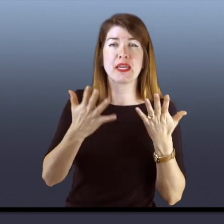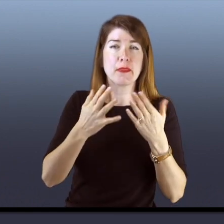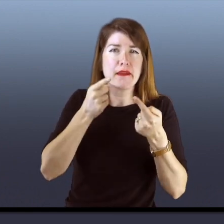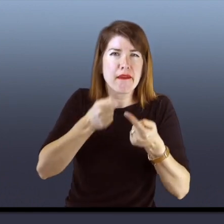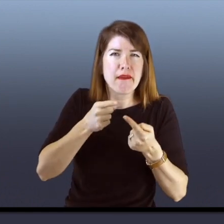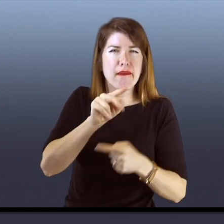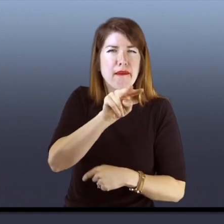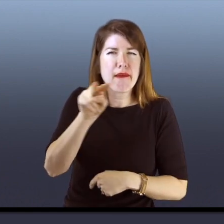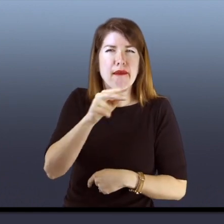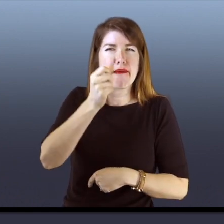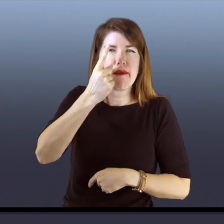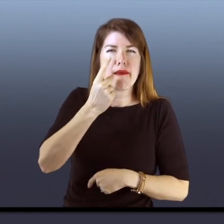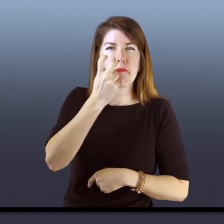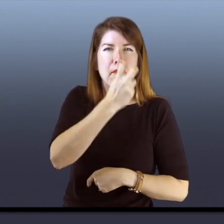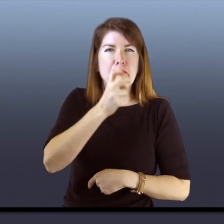or to having a complete hearing loss.